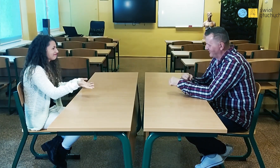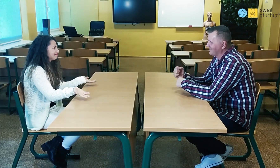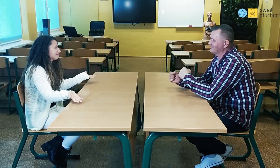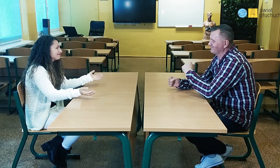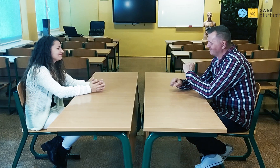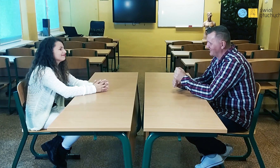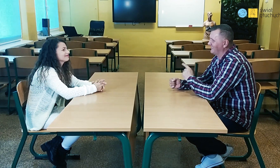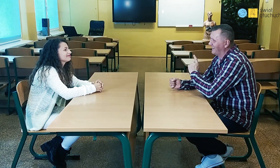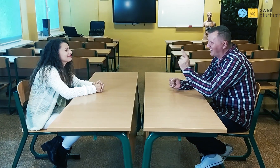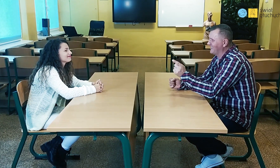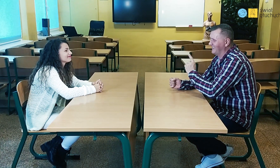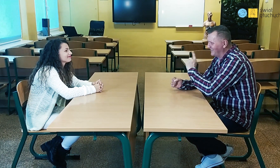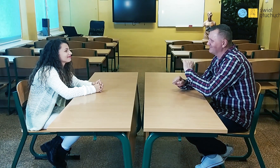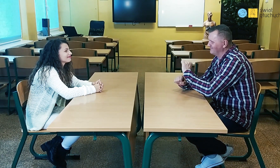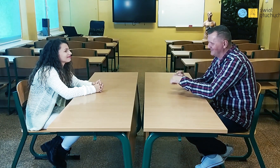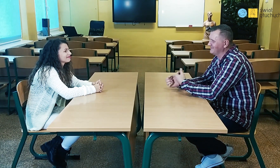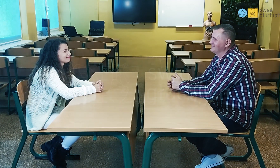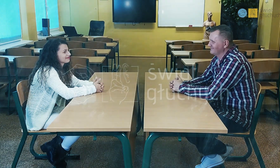That's us, we did it differently, we visited each other in person.